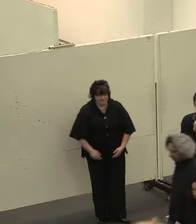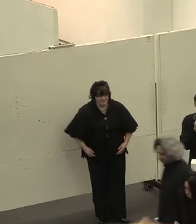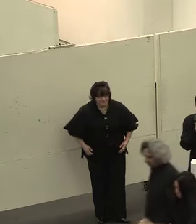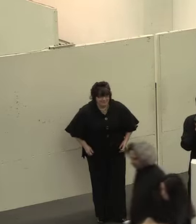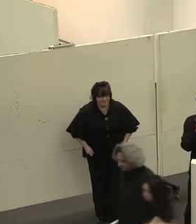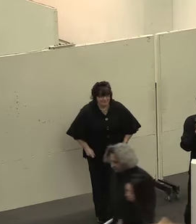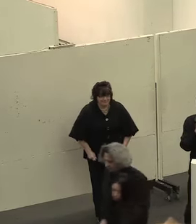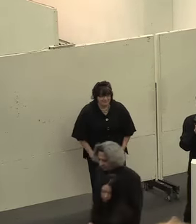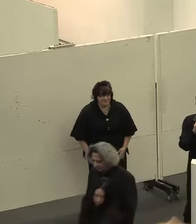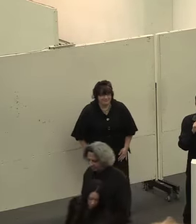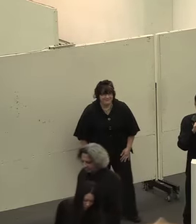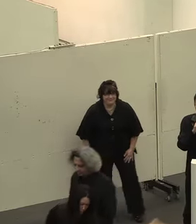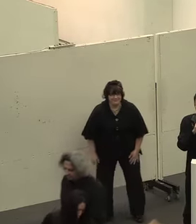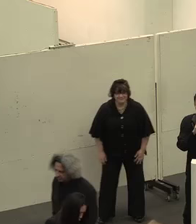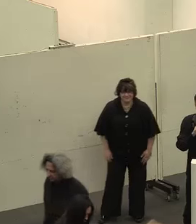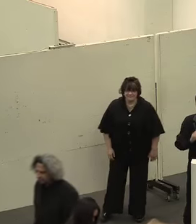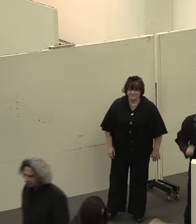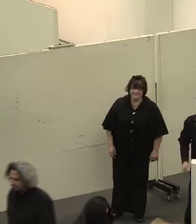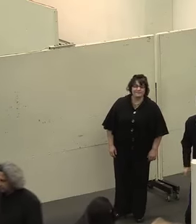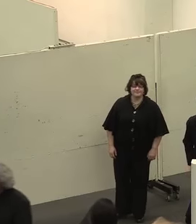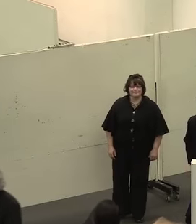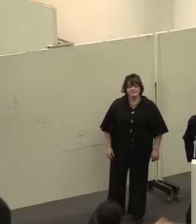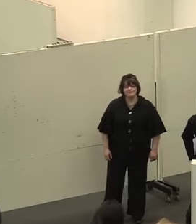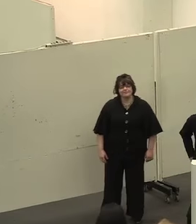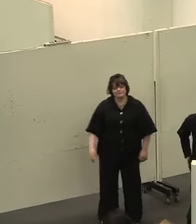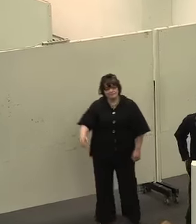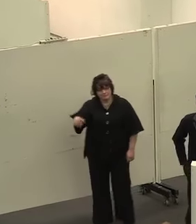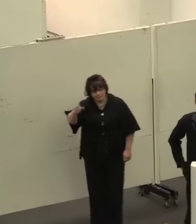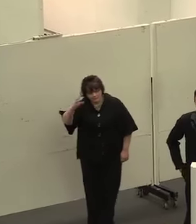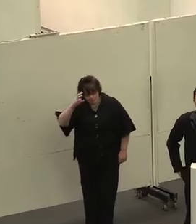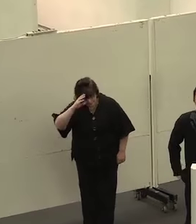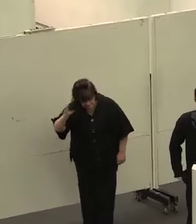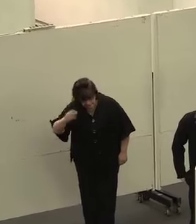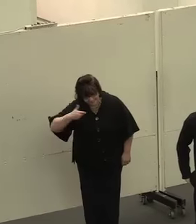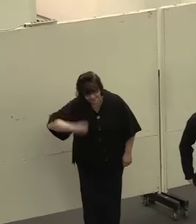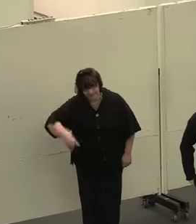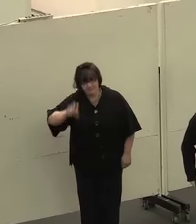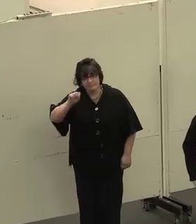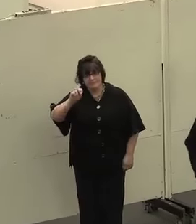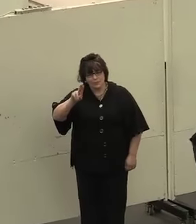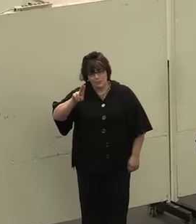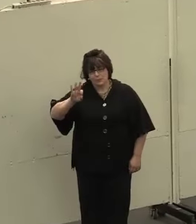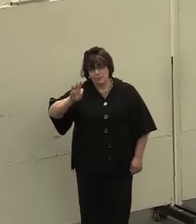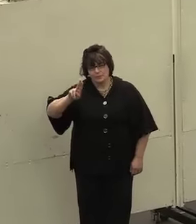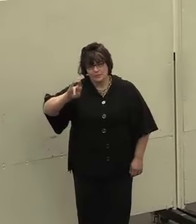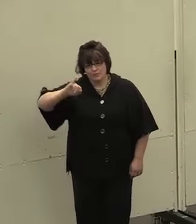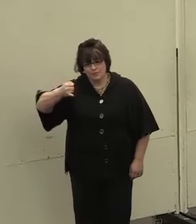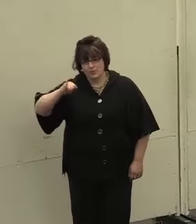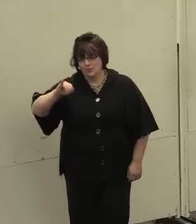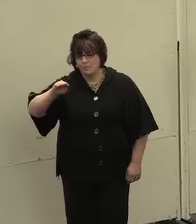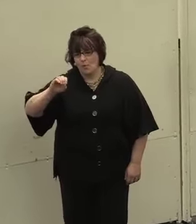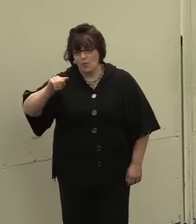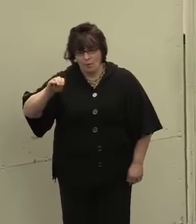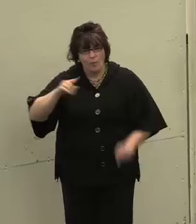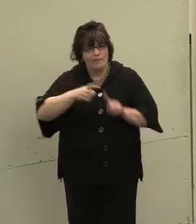Good evening. I'm Suo Fujimoto from Tokyo. And thank you very much for inviting me to this really